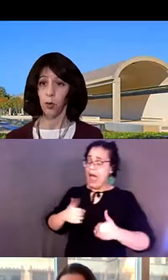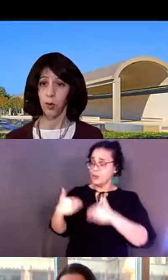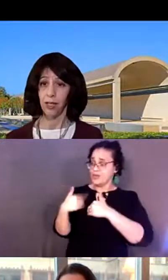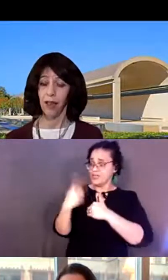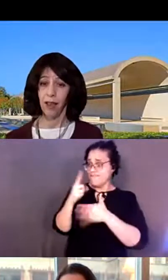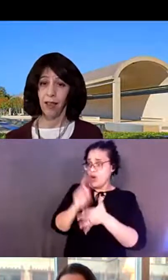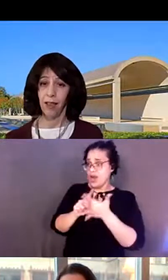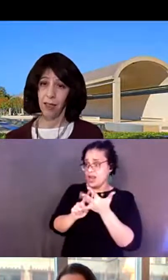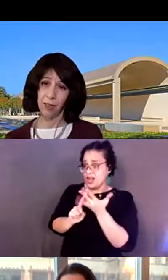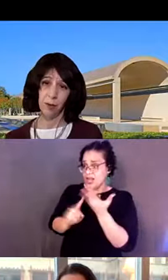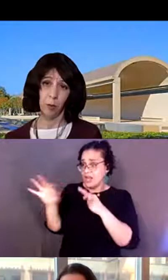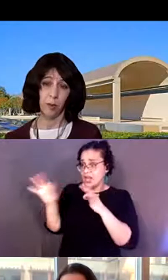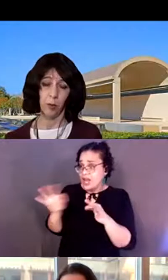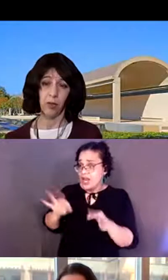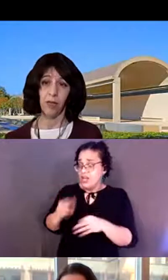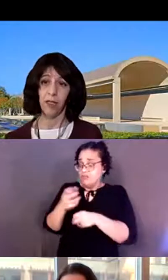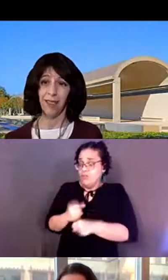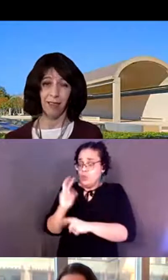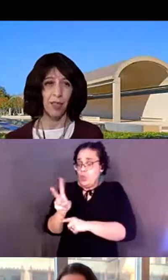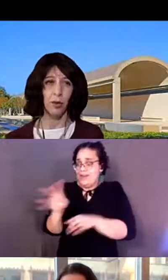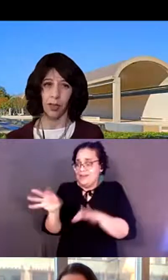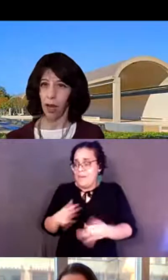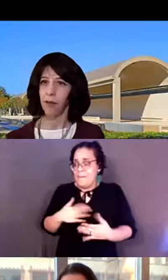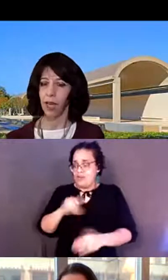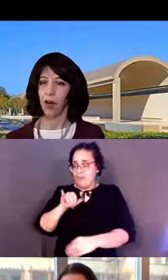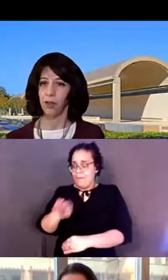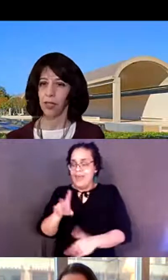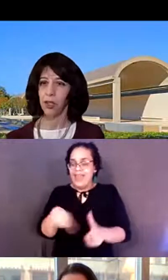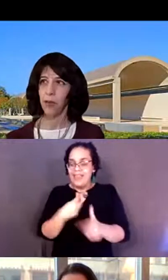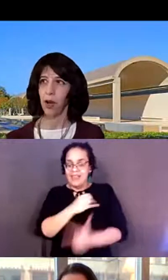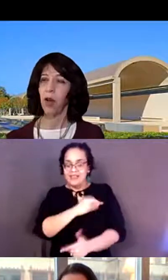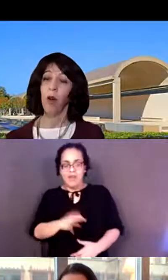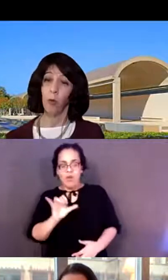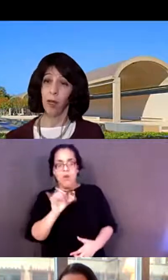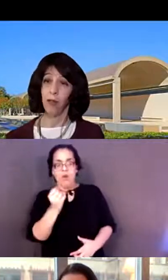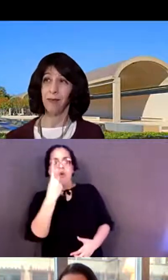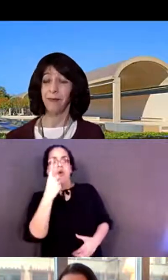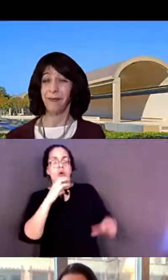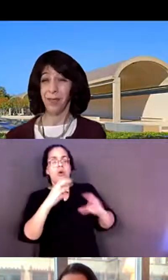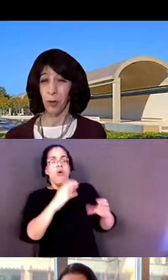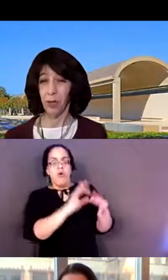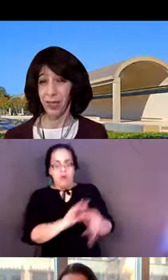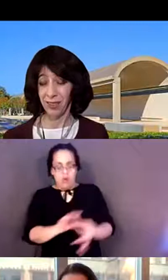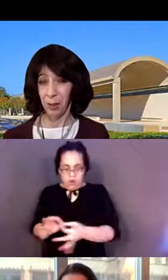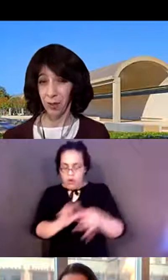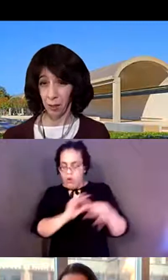person, this is what this person does. And then you can have that conversation about, well,